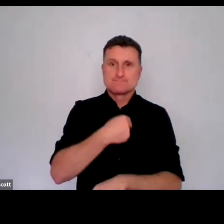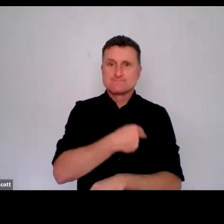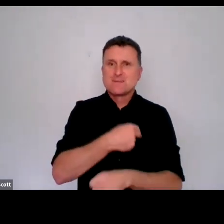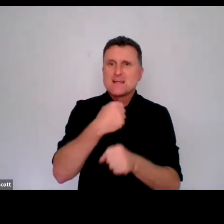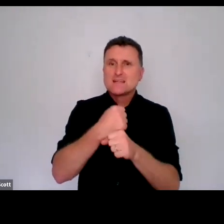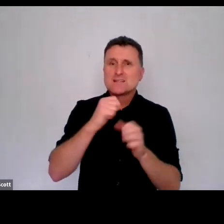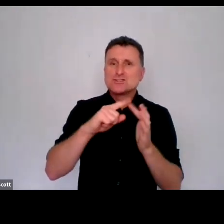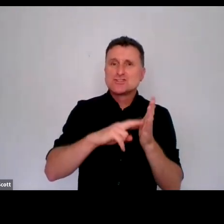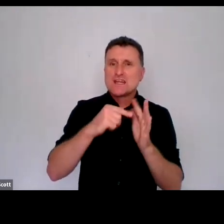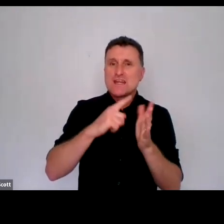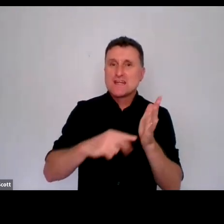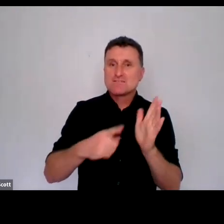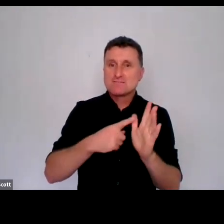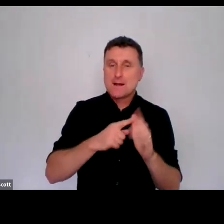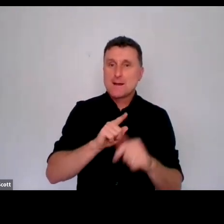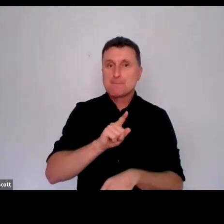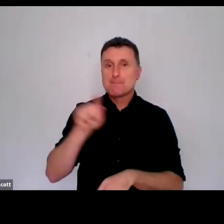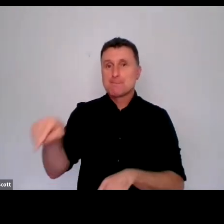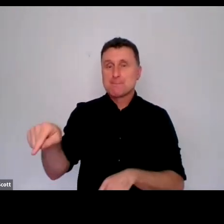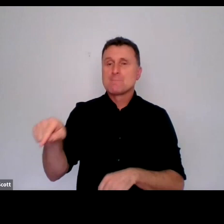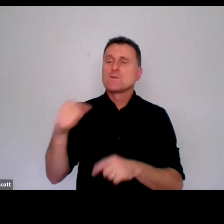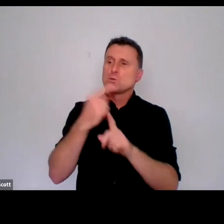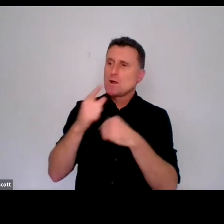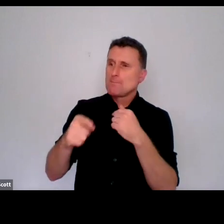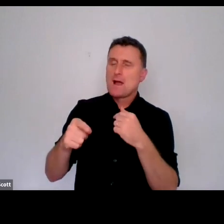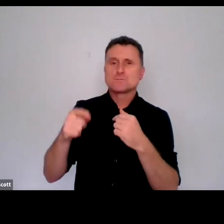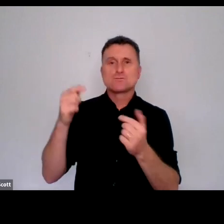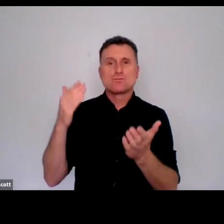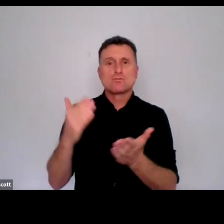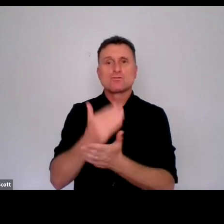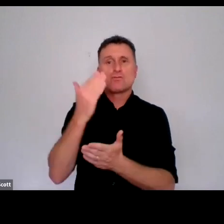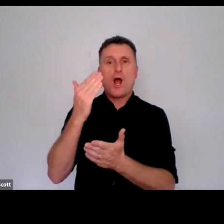advice from the Committee on the Rights of Persons with Disabilities,